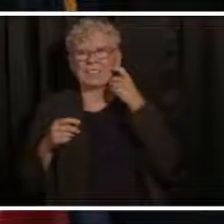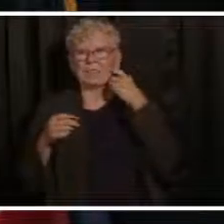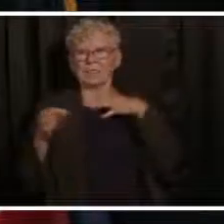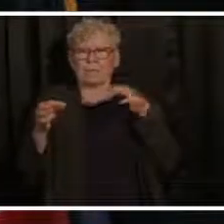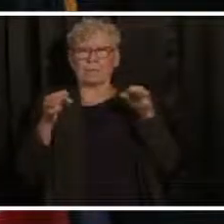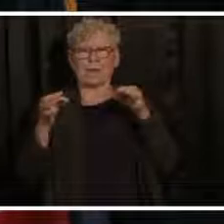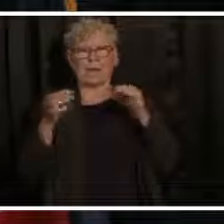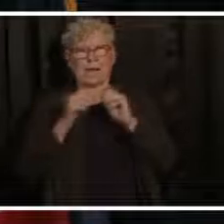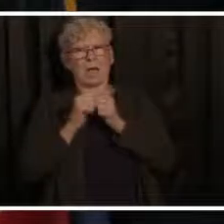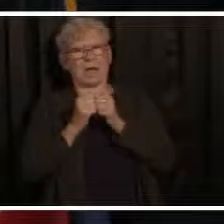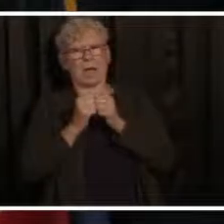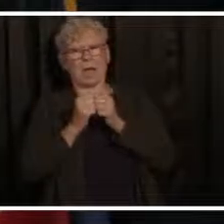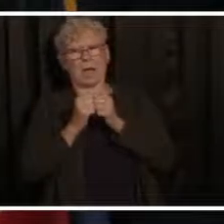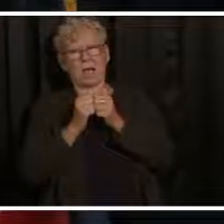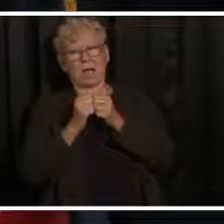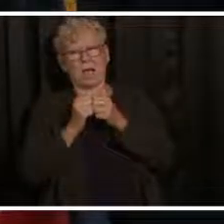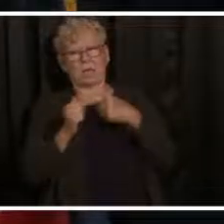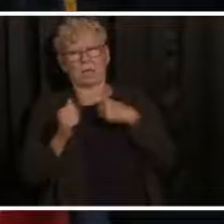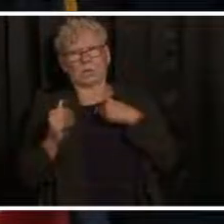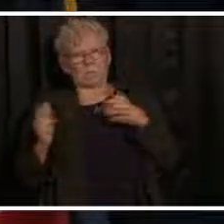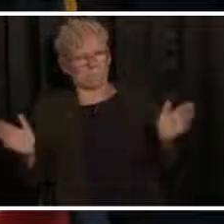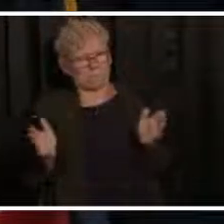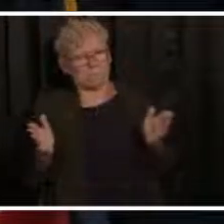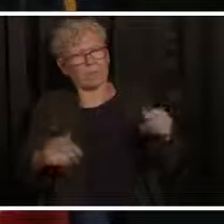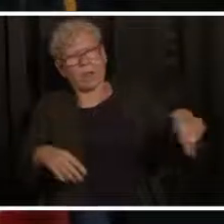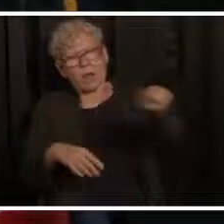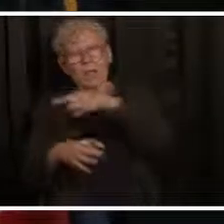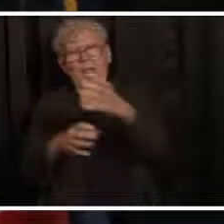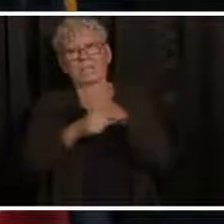increase vaccination rates. I would like to introduce uh Tara